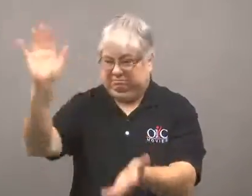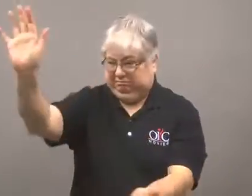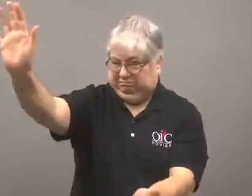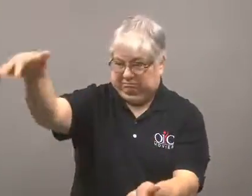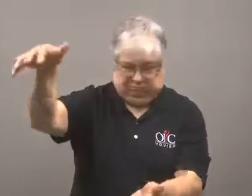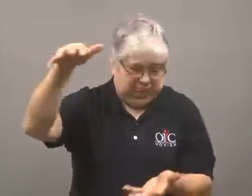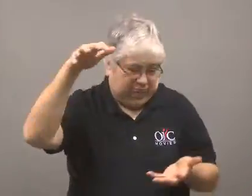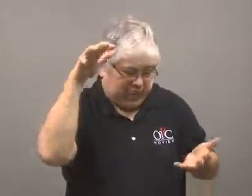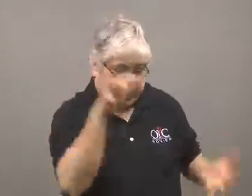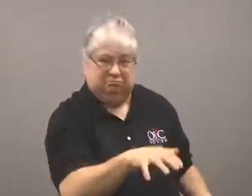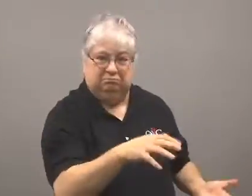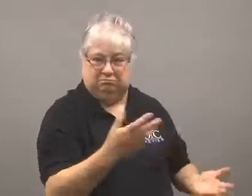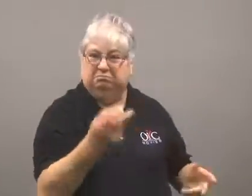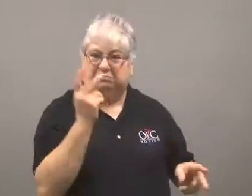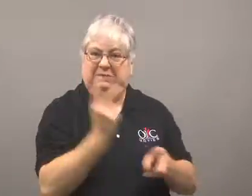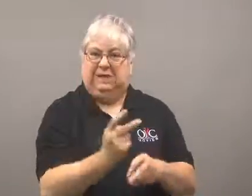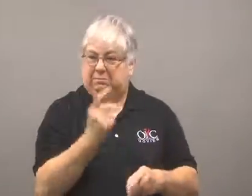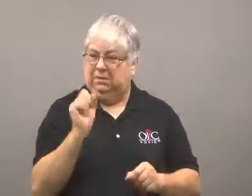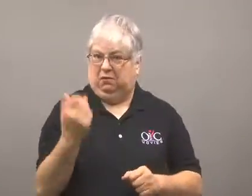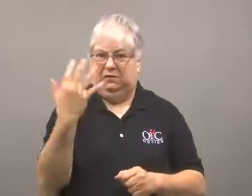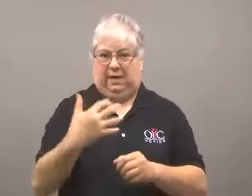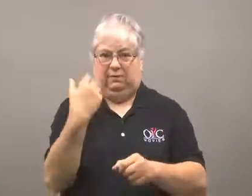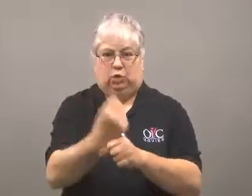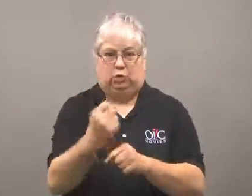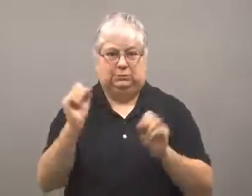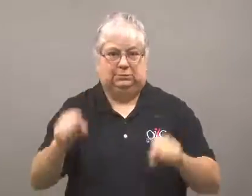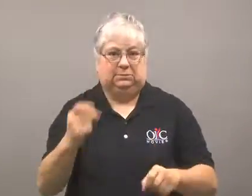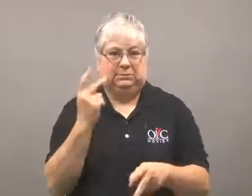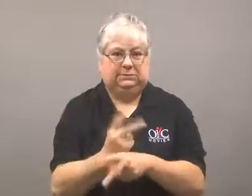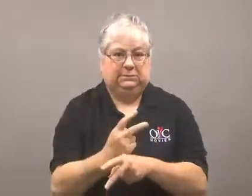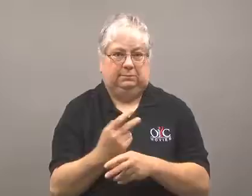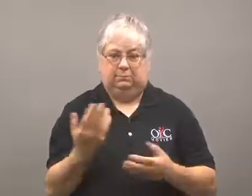They kept these records for up to five years.